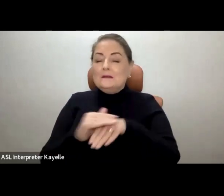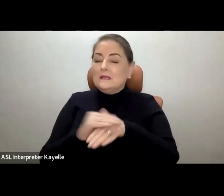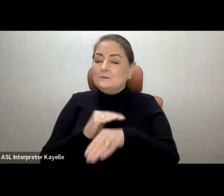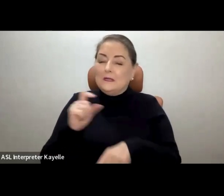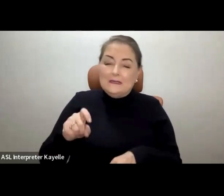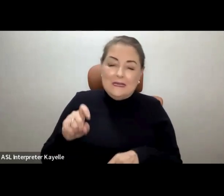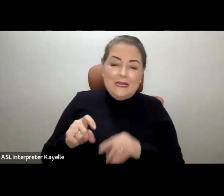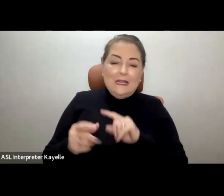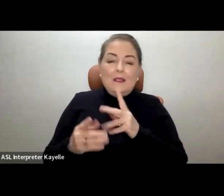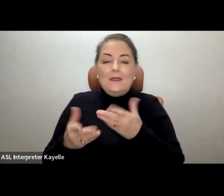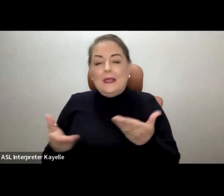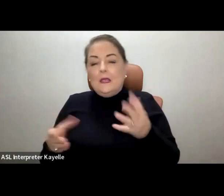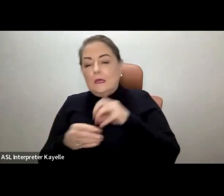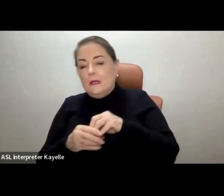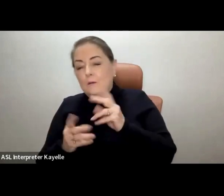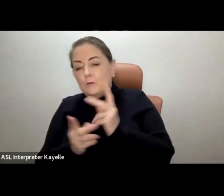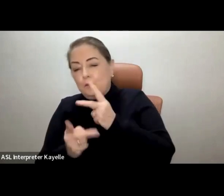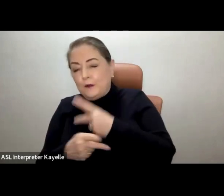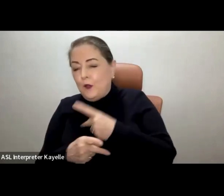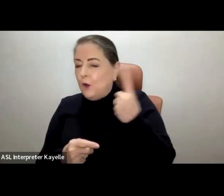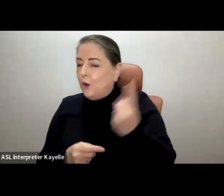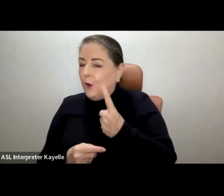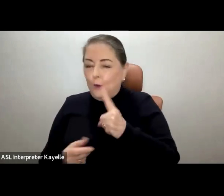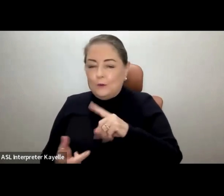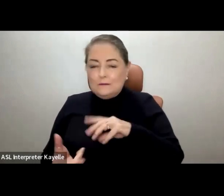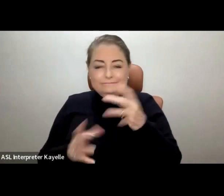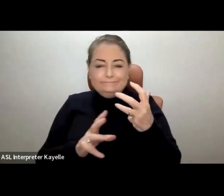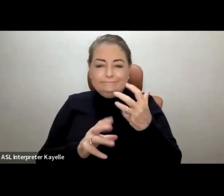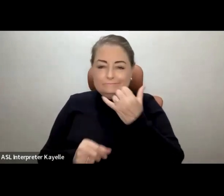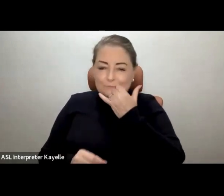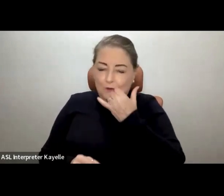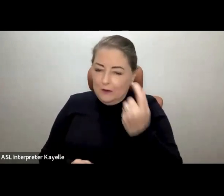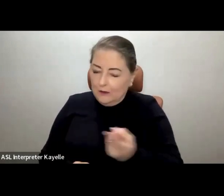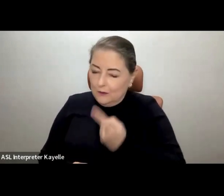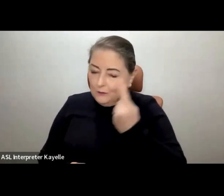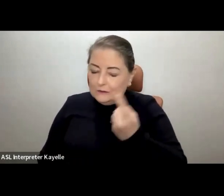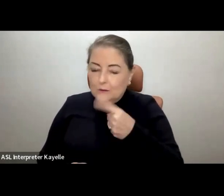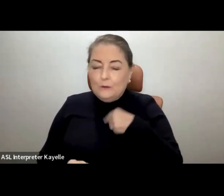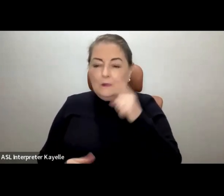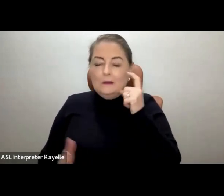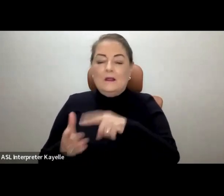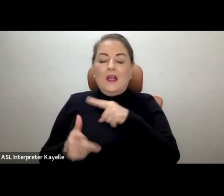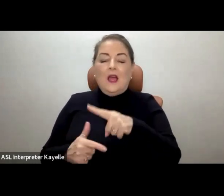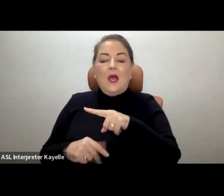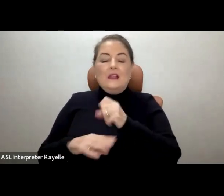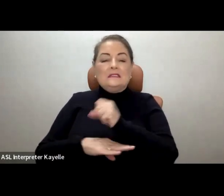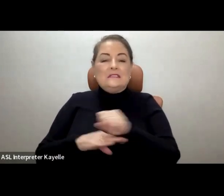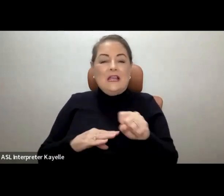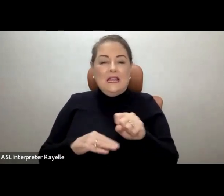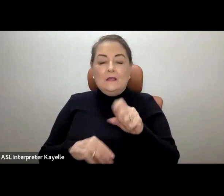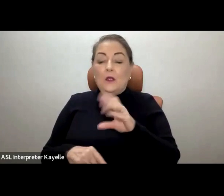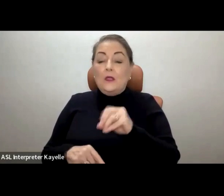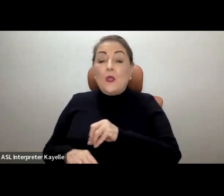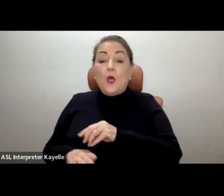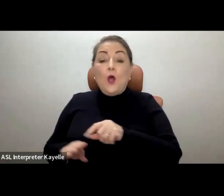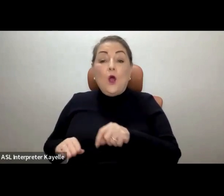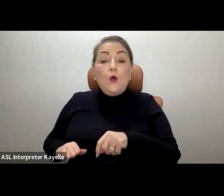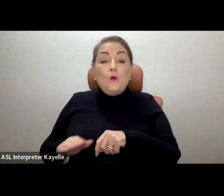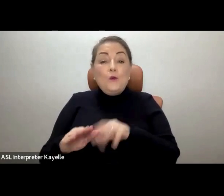in production are always go wrong. But we discovered that the stage was not accessible did the ramp was not working. And